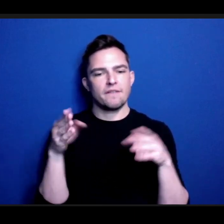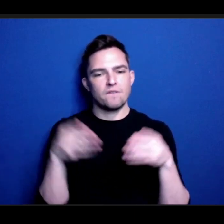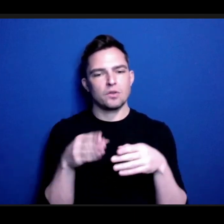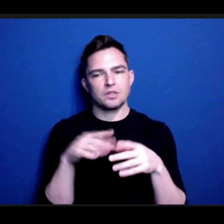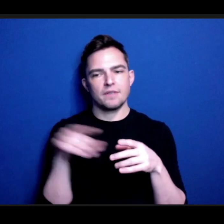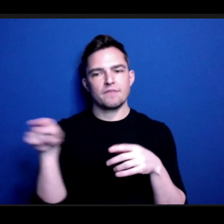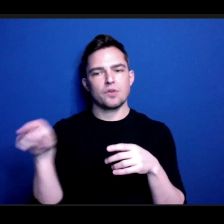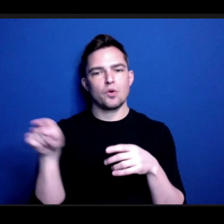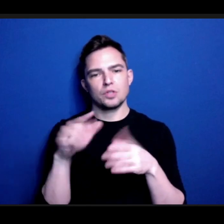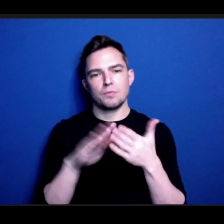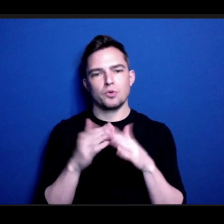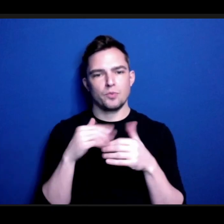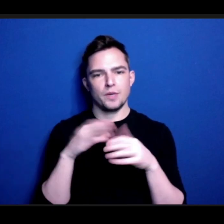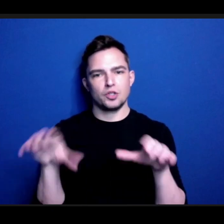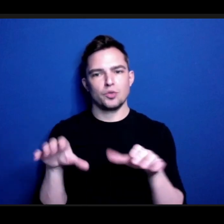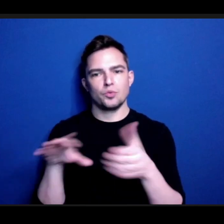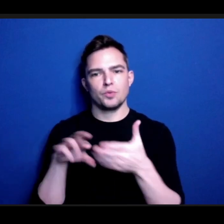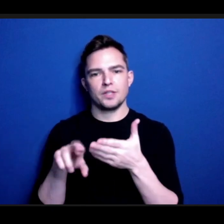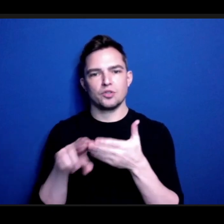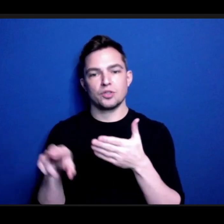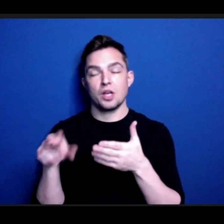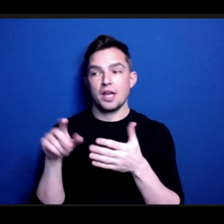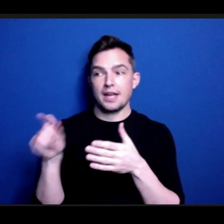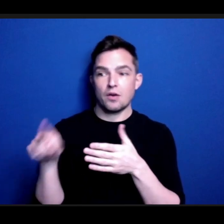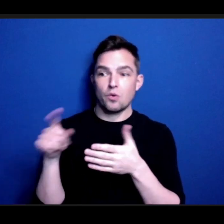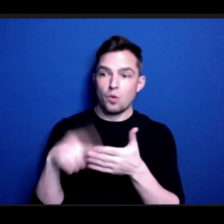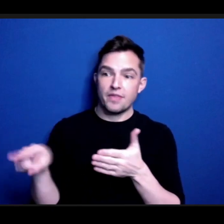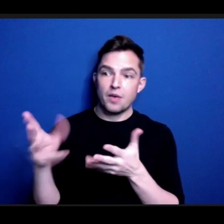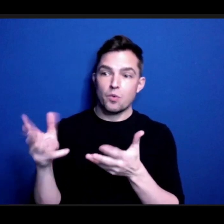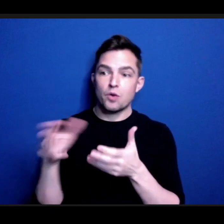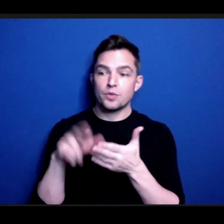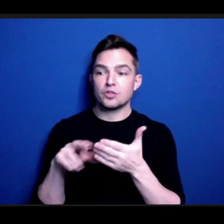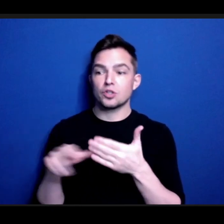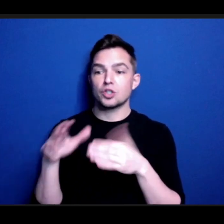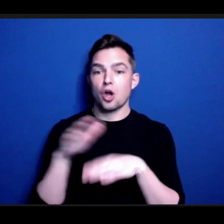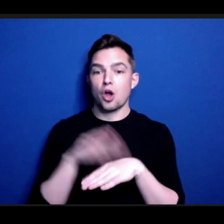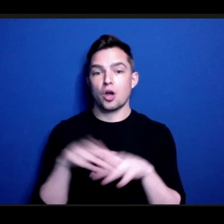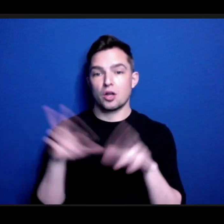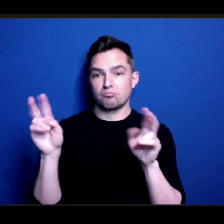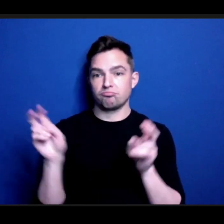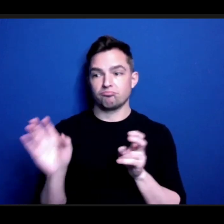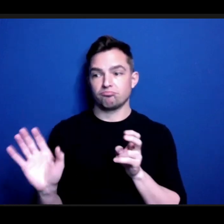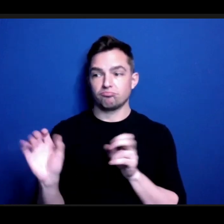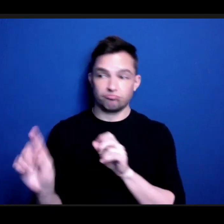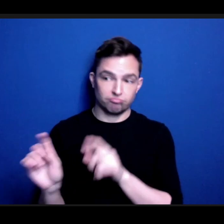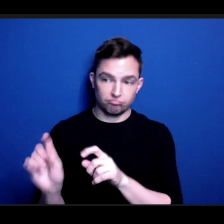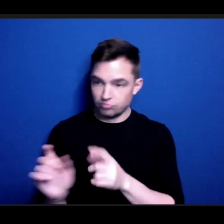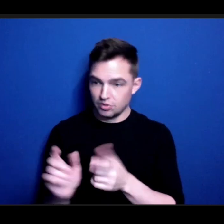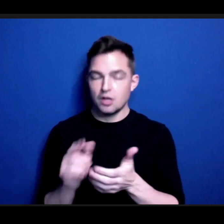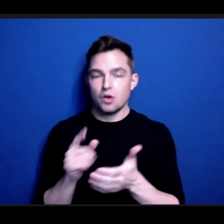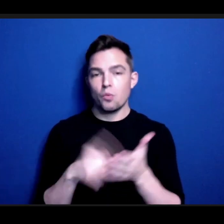want to see research done on in their communities, as well as what is beneficial and building